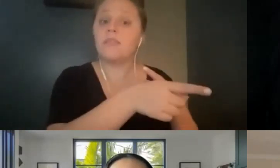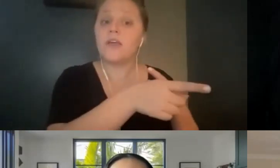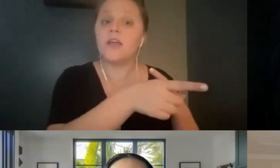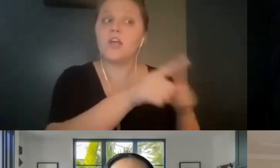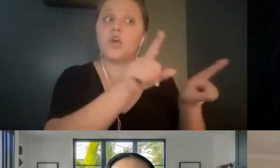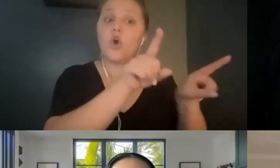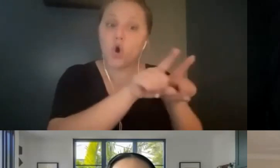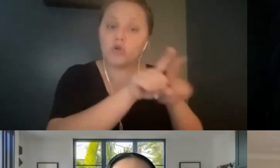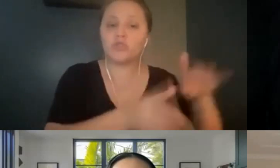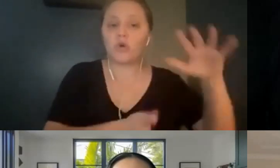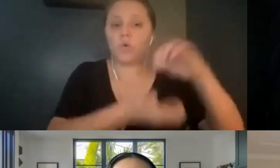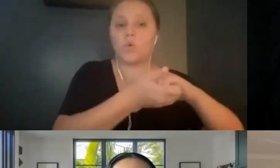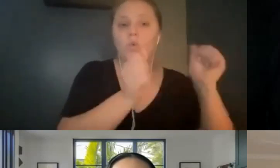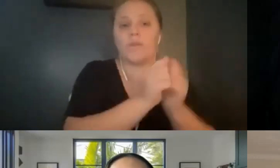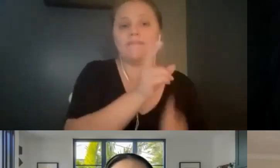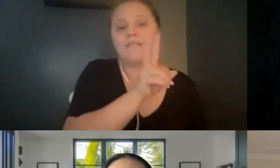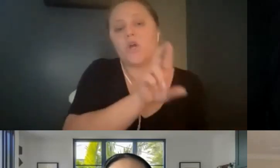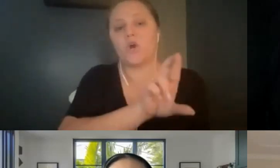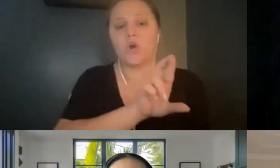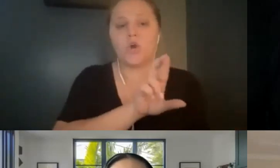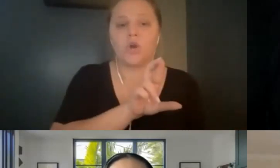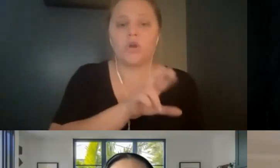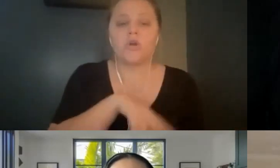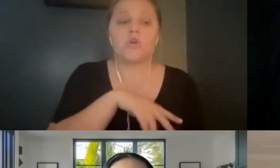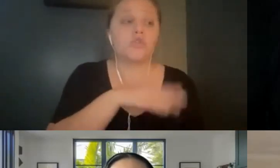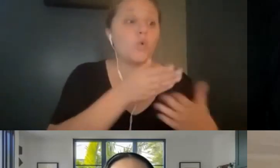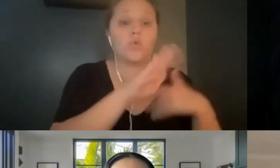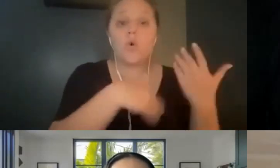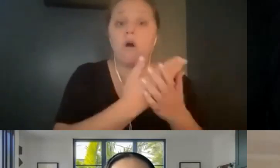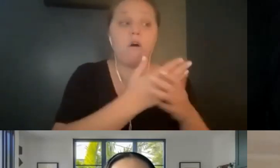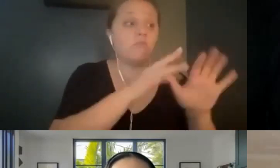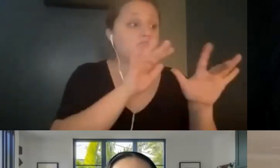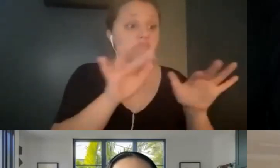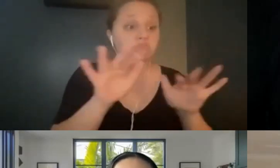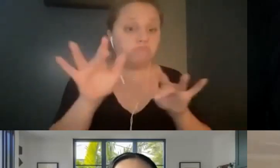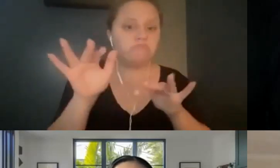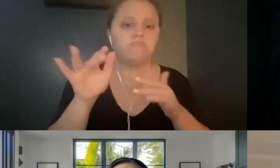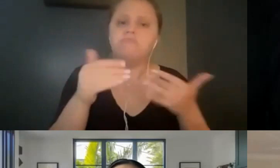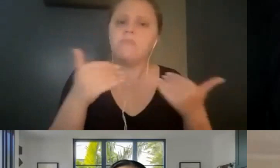Vocational Rehab and through all of that we were able to get some technology.